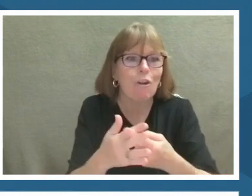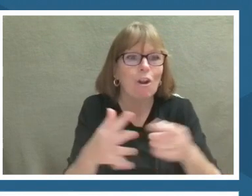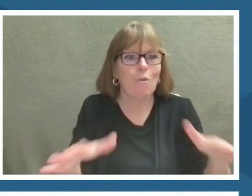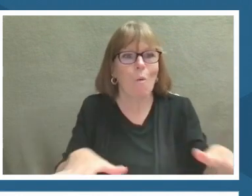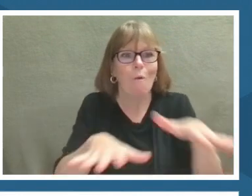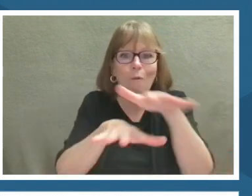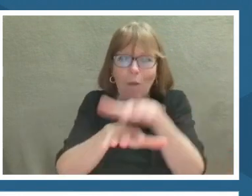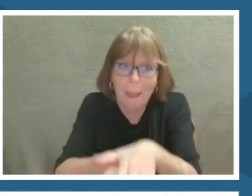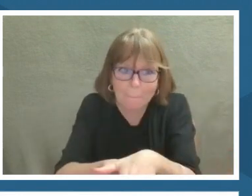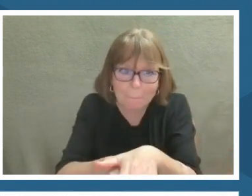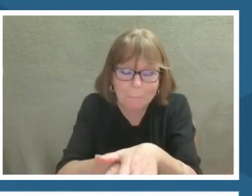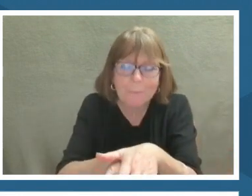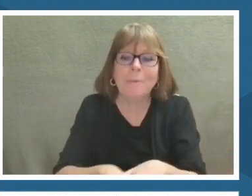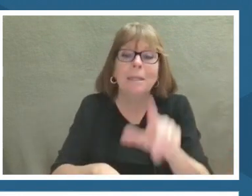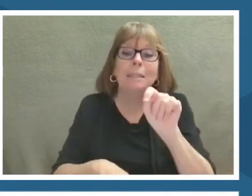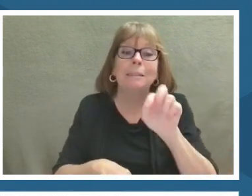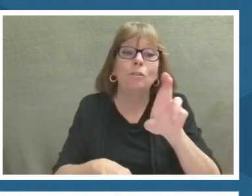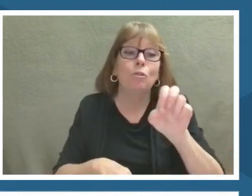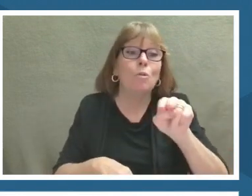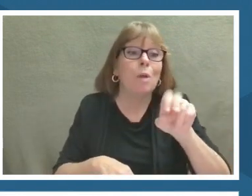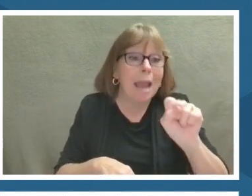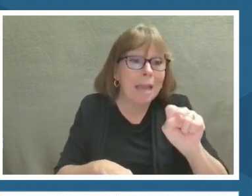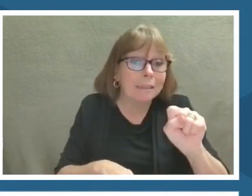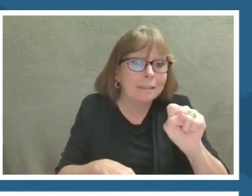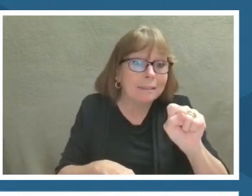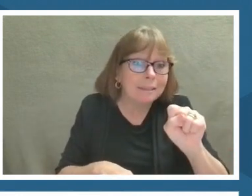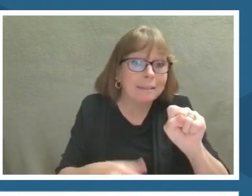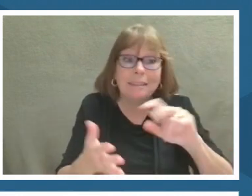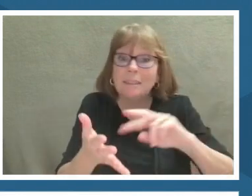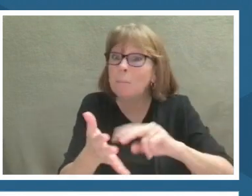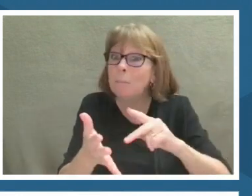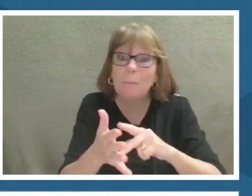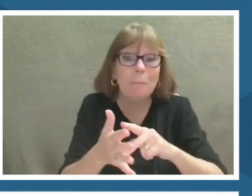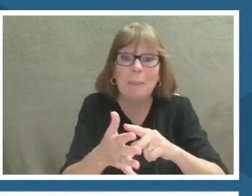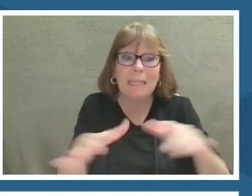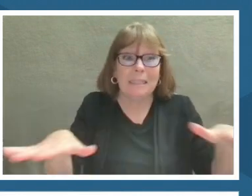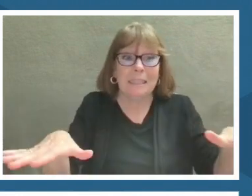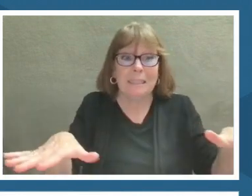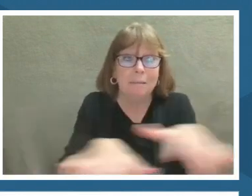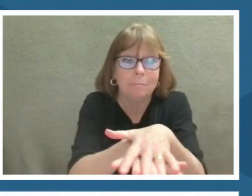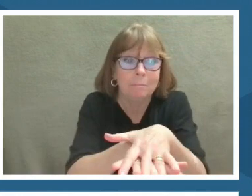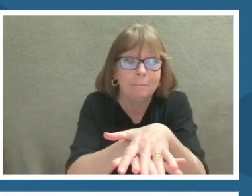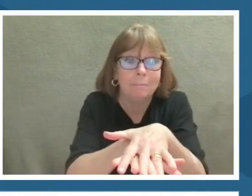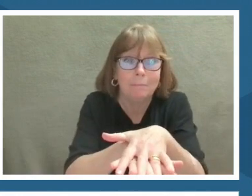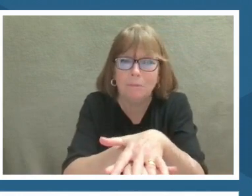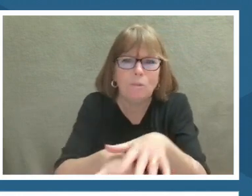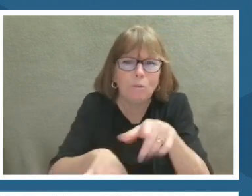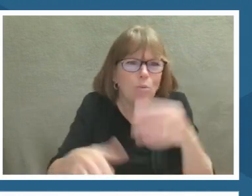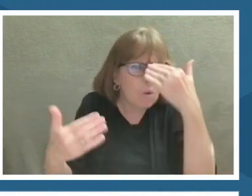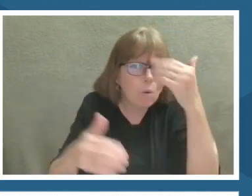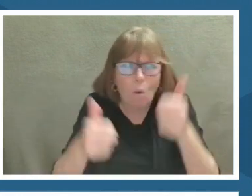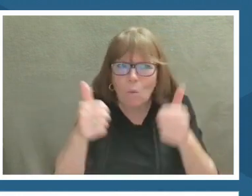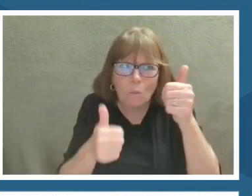transdisciplinary the disciplines are so merged that you can't even tell them apart